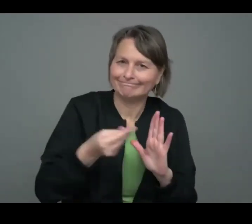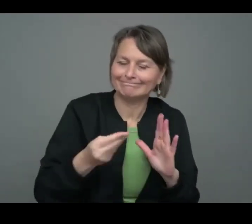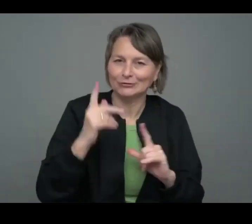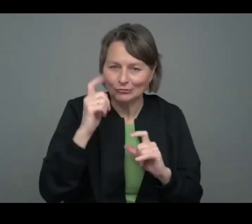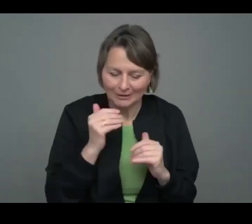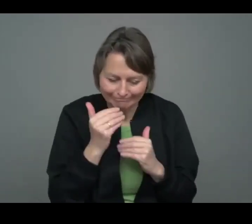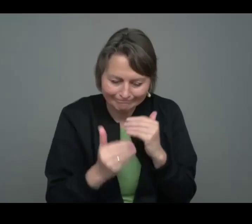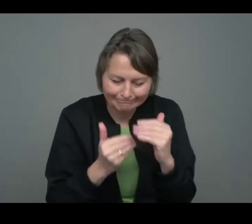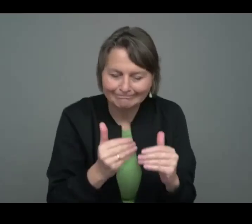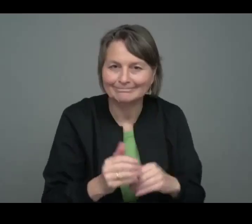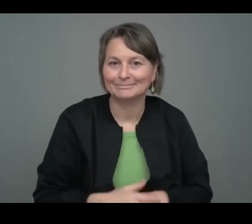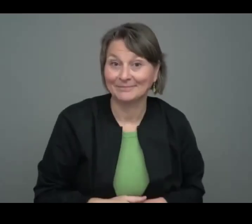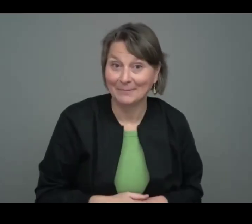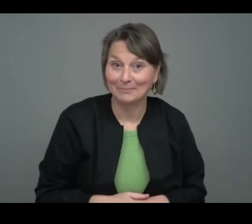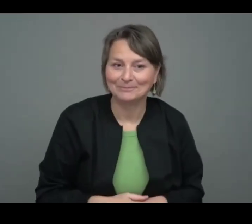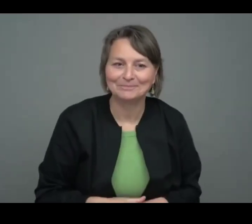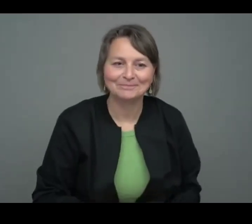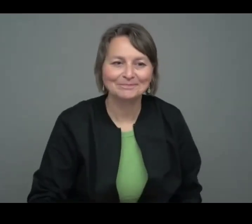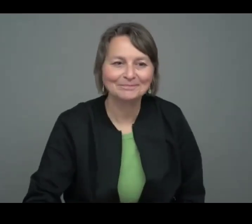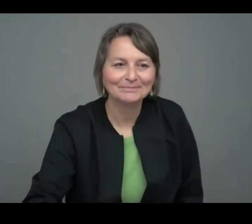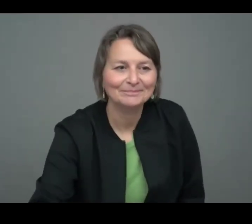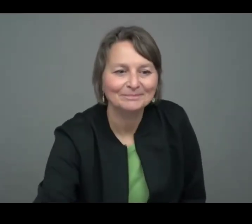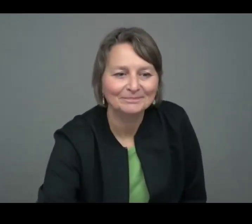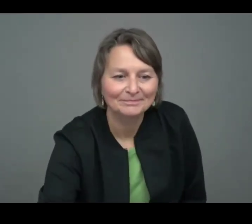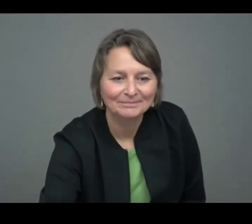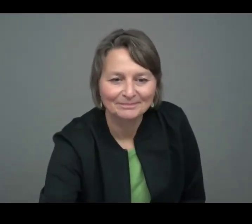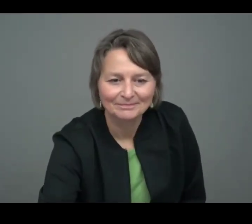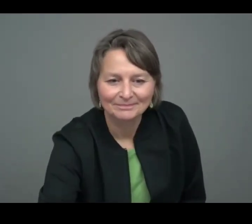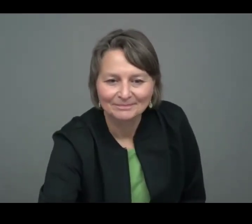missing that could contribute to continue this research.